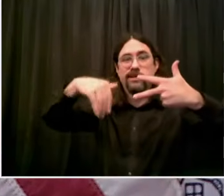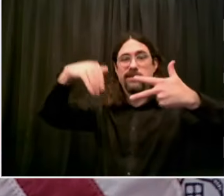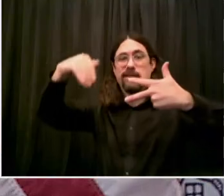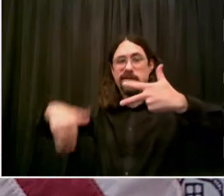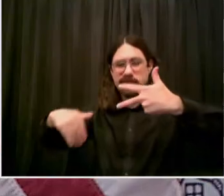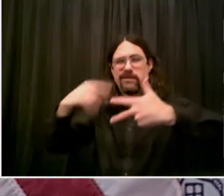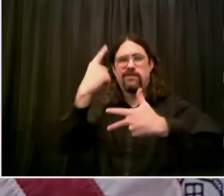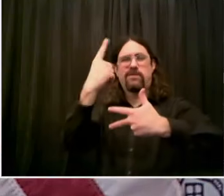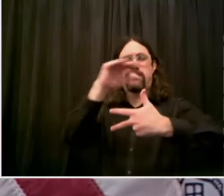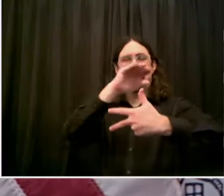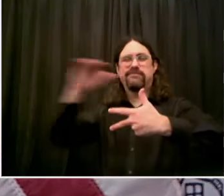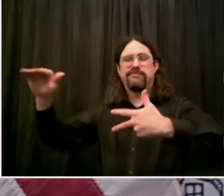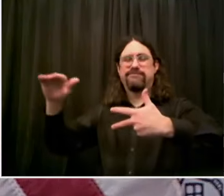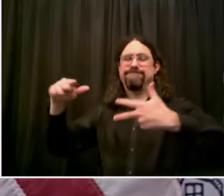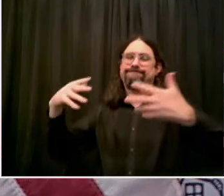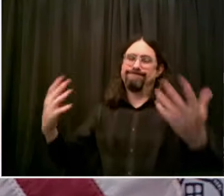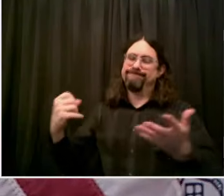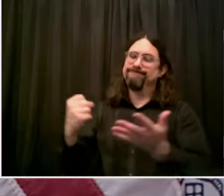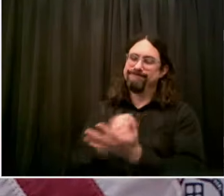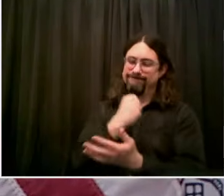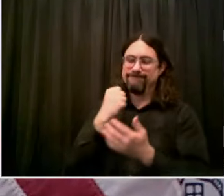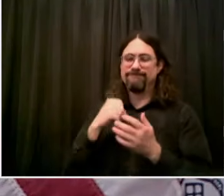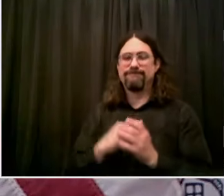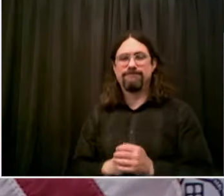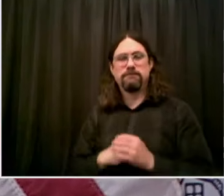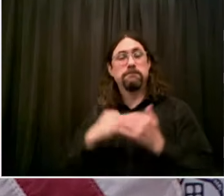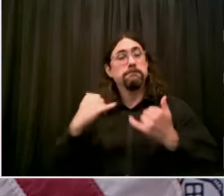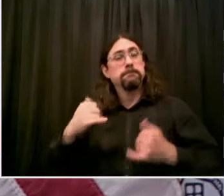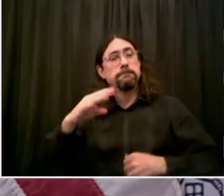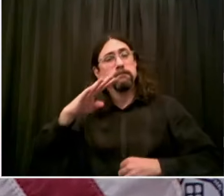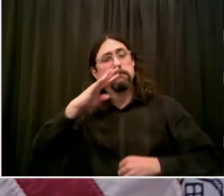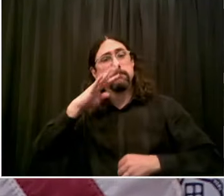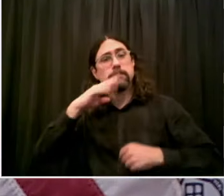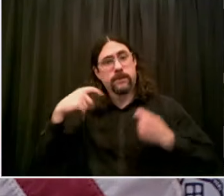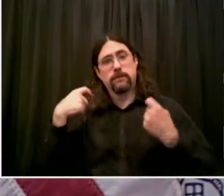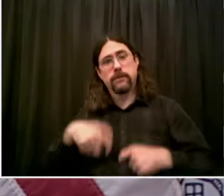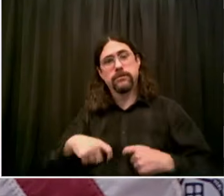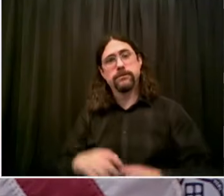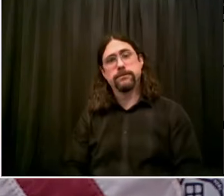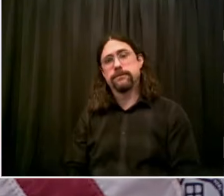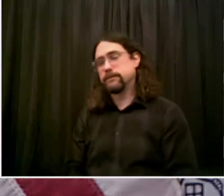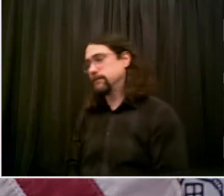BETTER DAYS AND STRUNG TOGETHER CONSISTENTLY. FEW WORDS IN SPANISH.